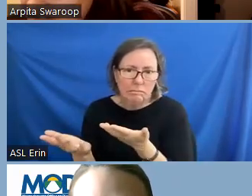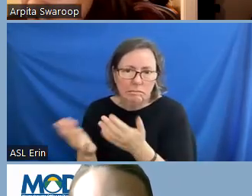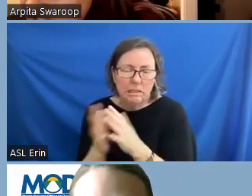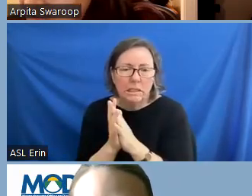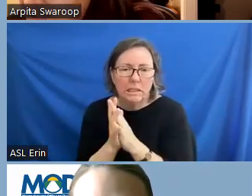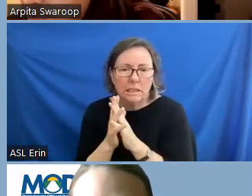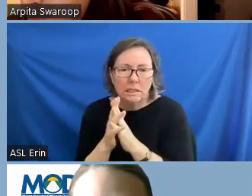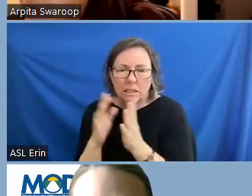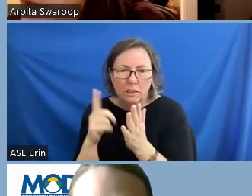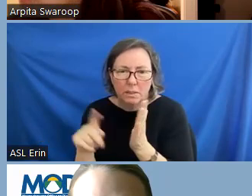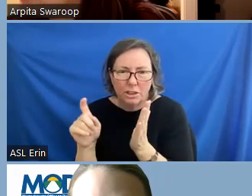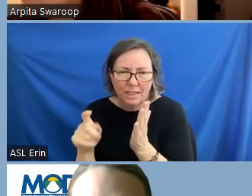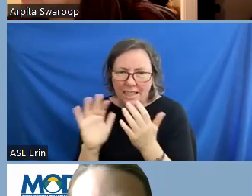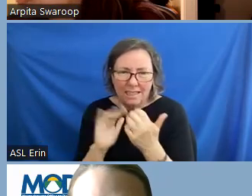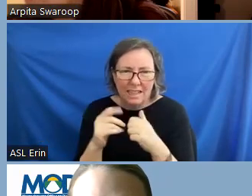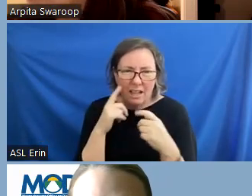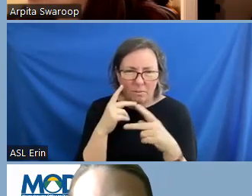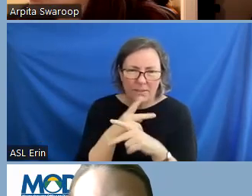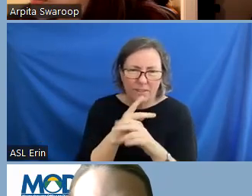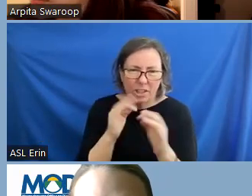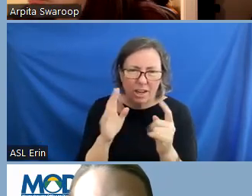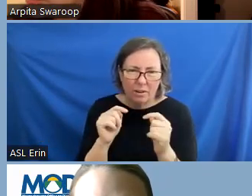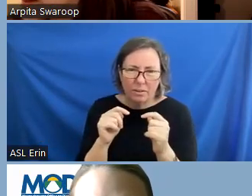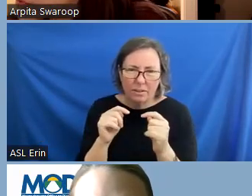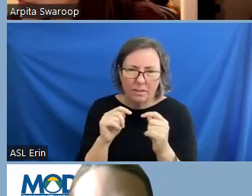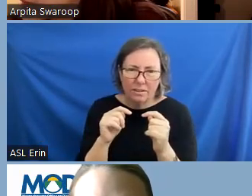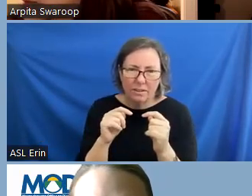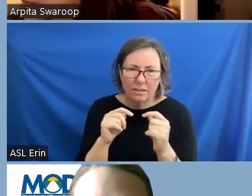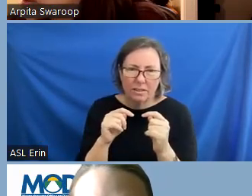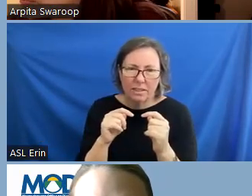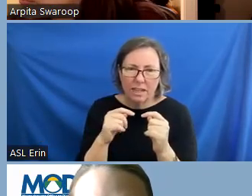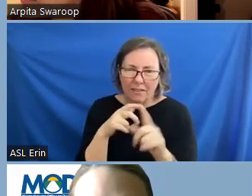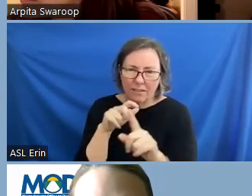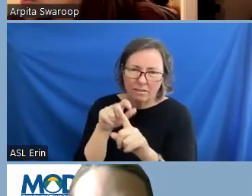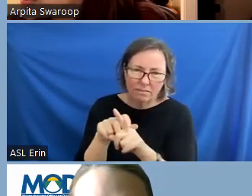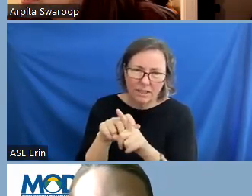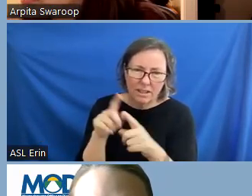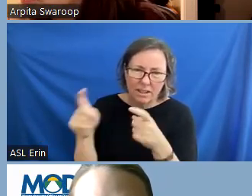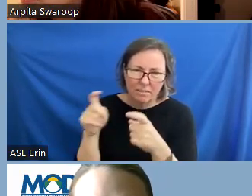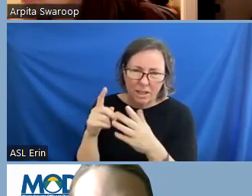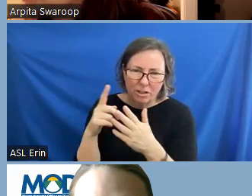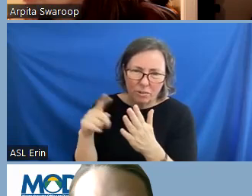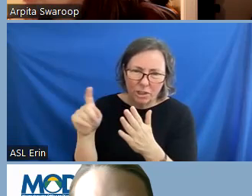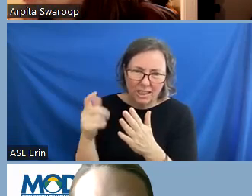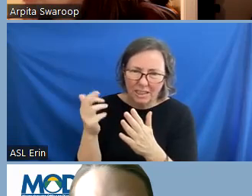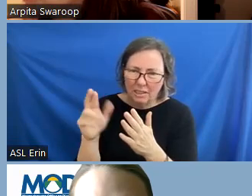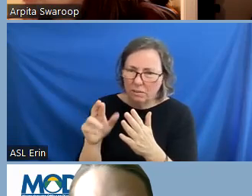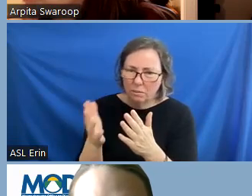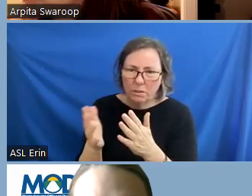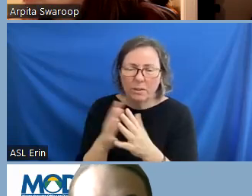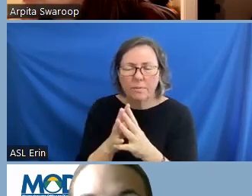she needs at work? Like I do have to go to the manager for that, right? For those informations.